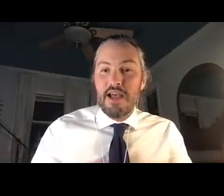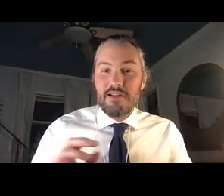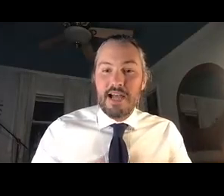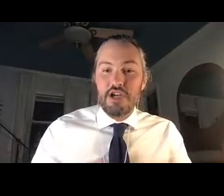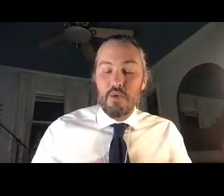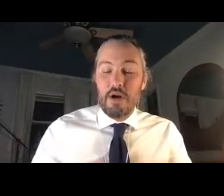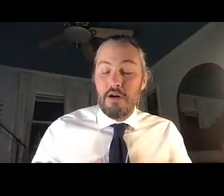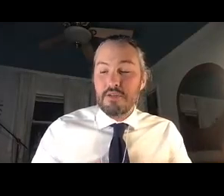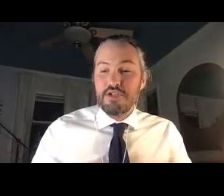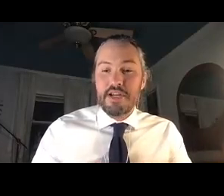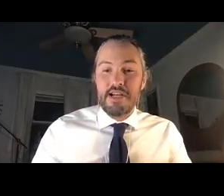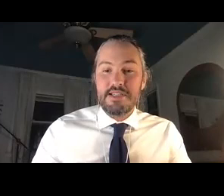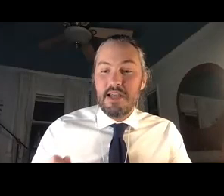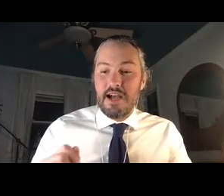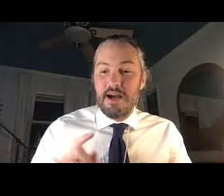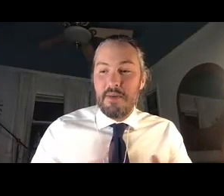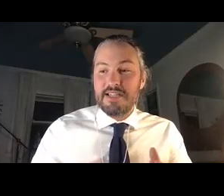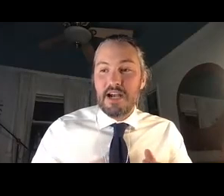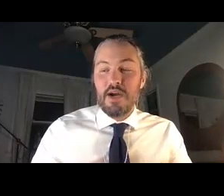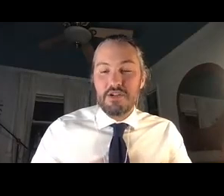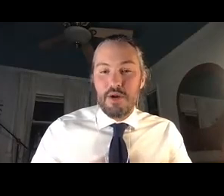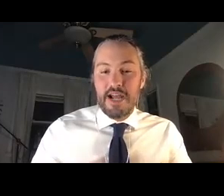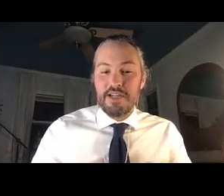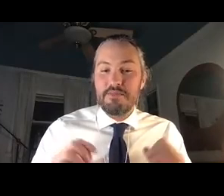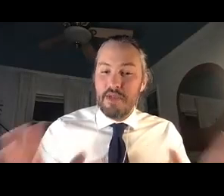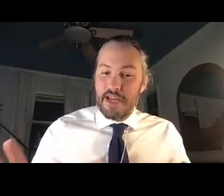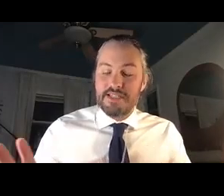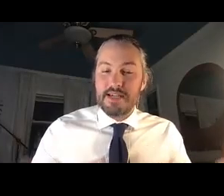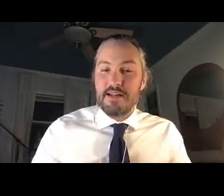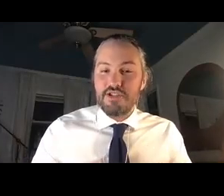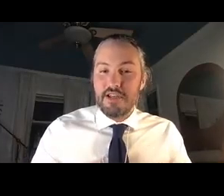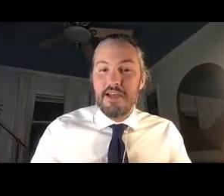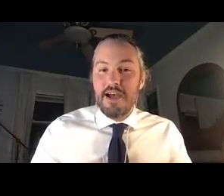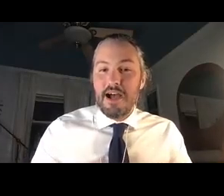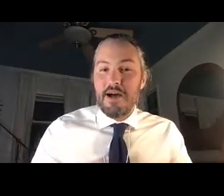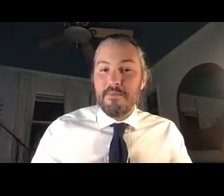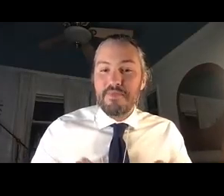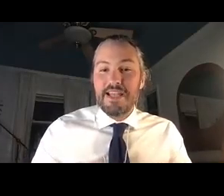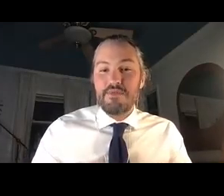Elijah will also be joining us but it's not quite so miraculous, it is technology. He is from